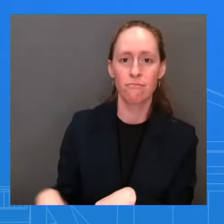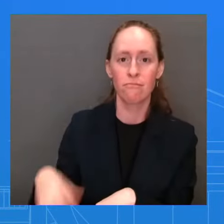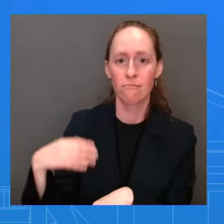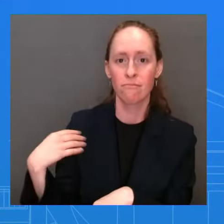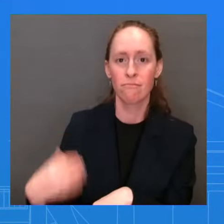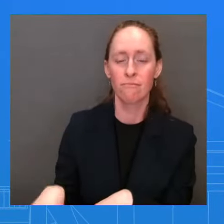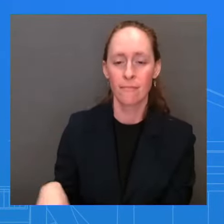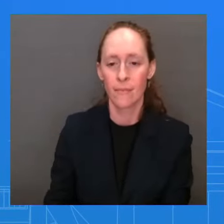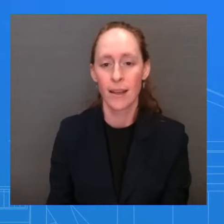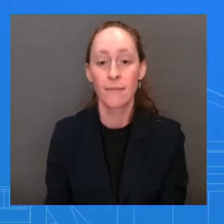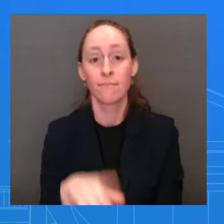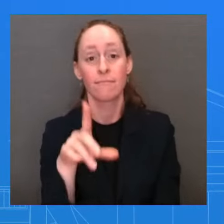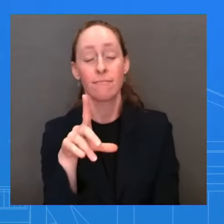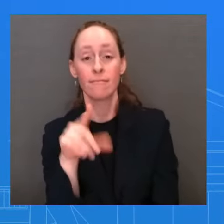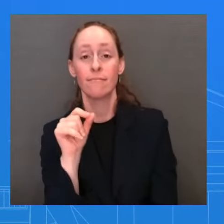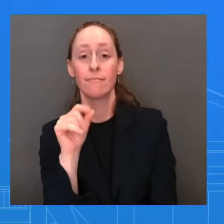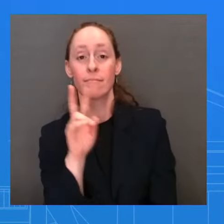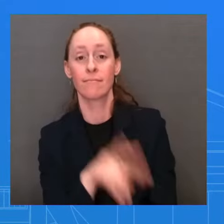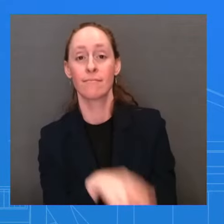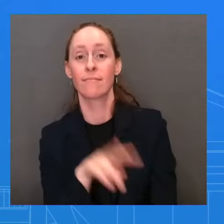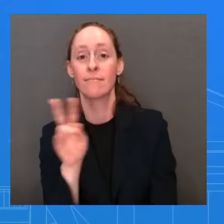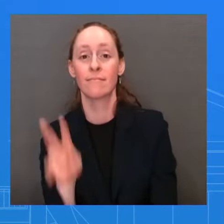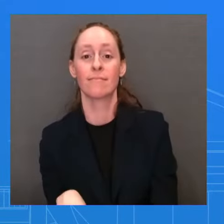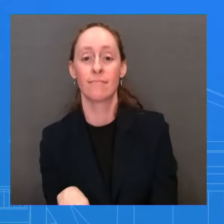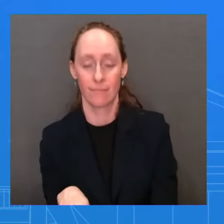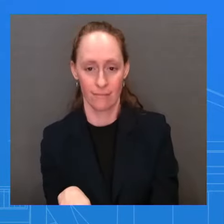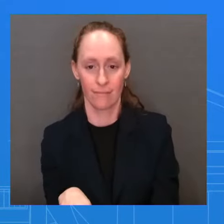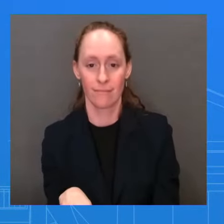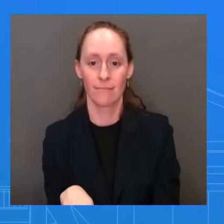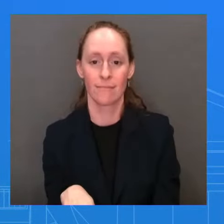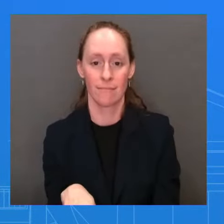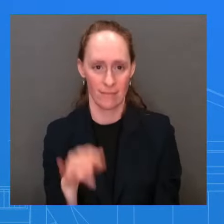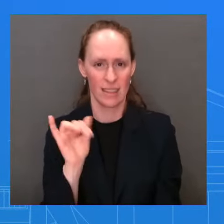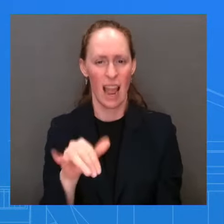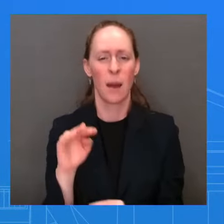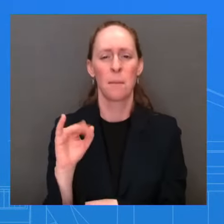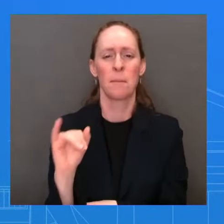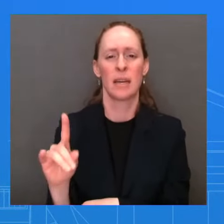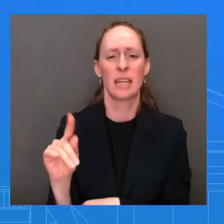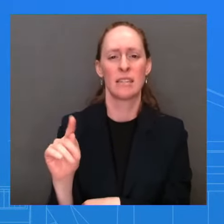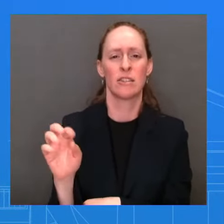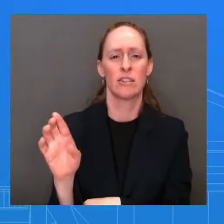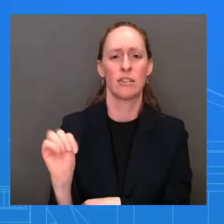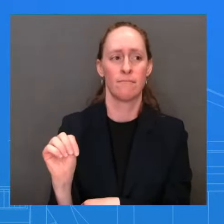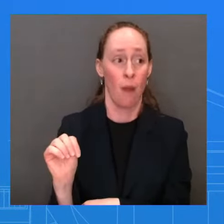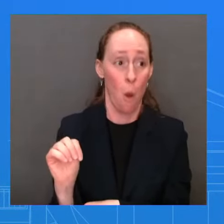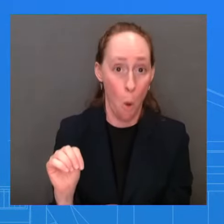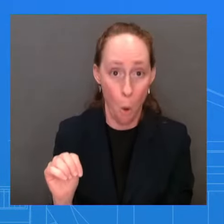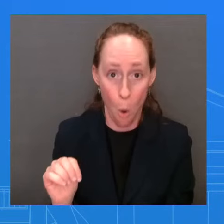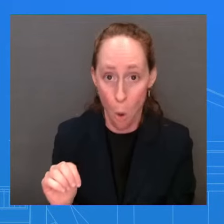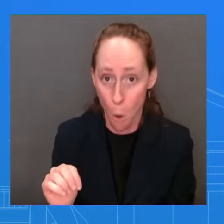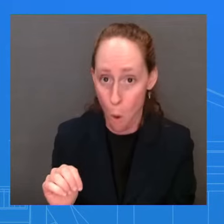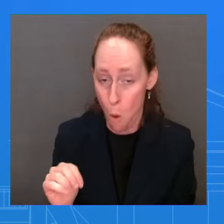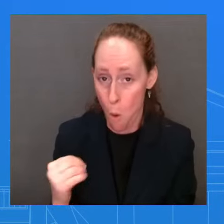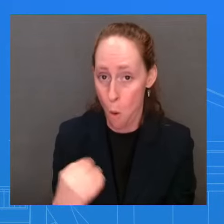against everything that we were being told, that this President had one of the most successful midterm elections